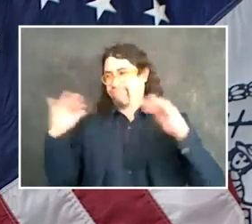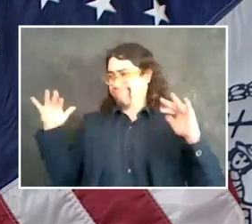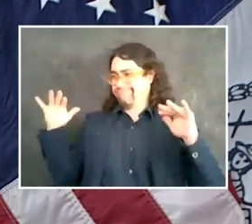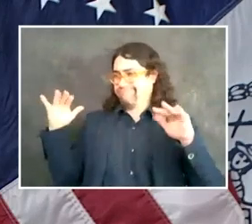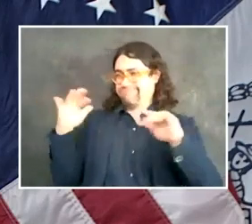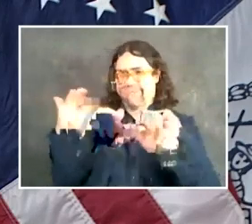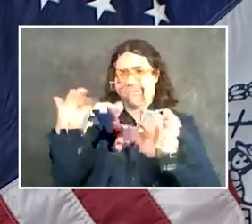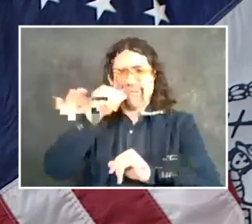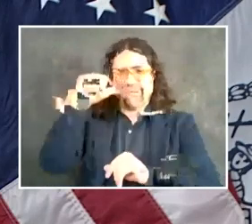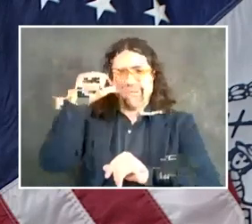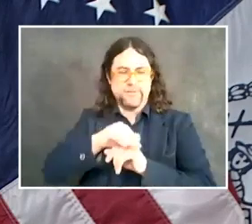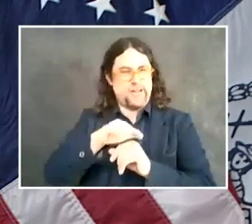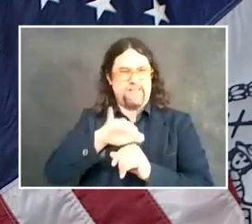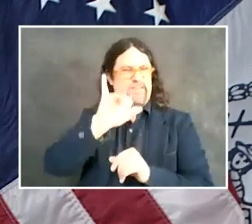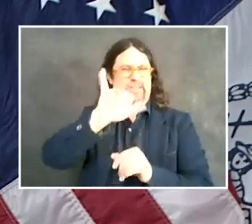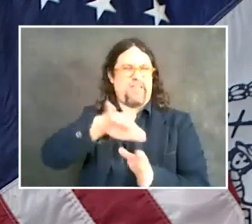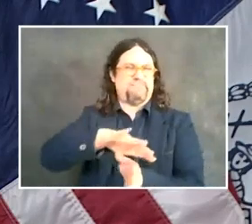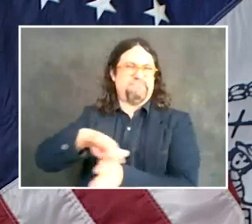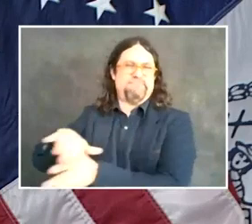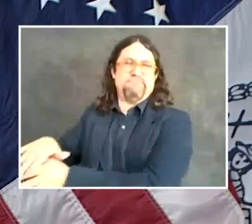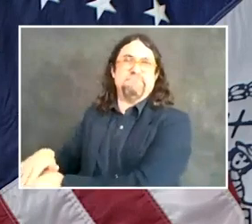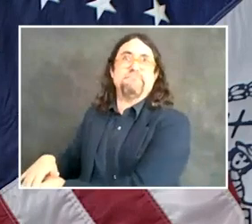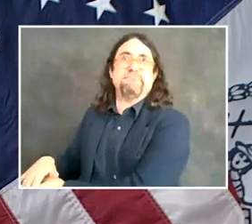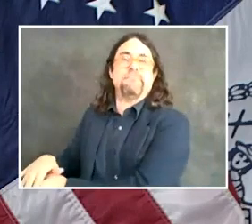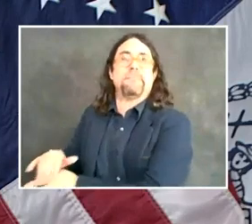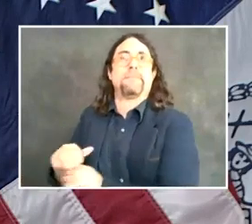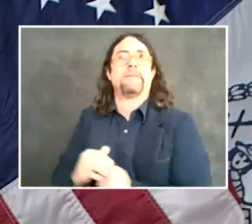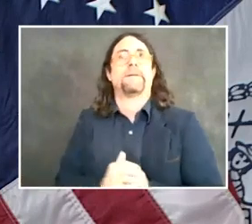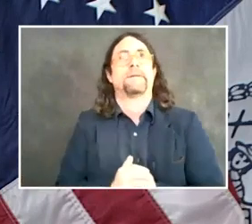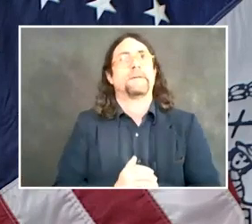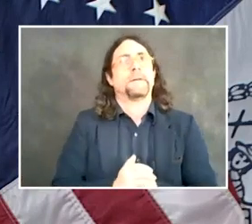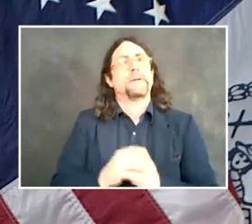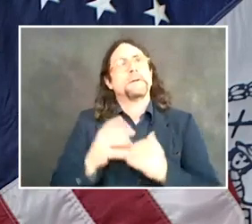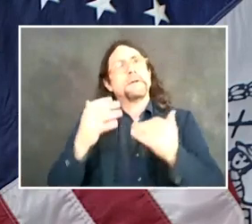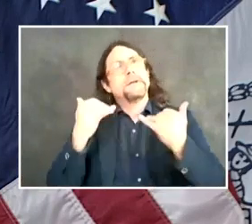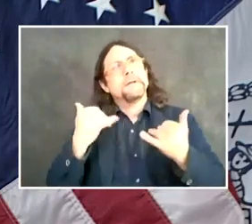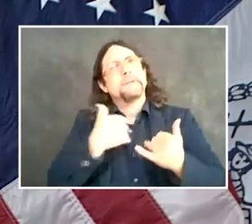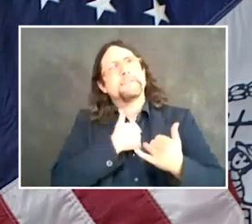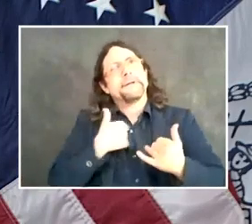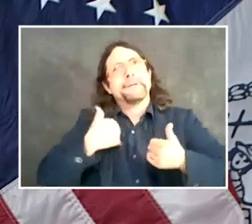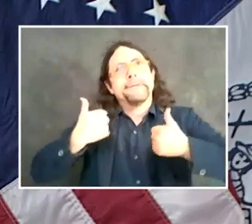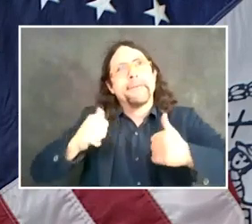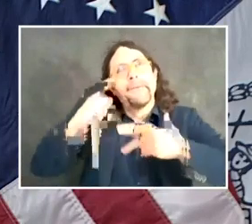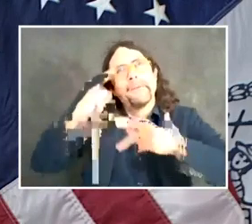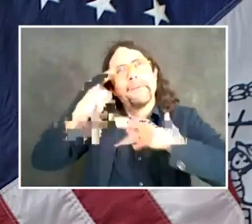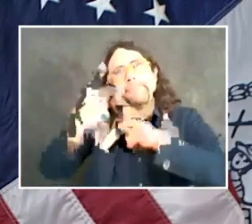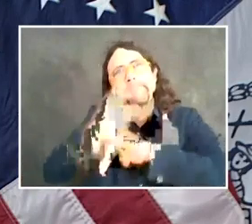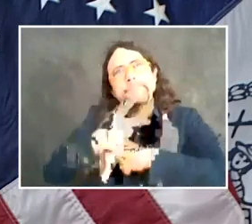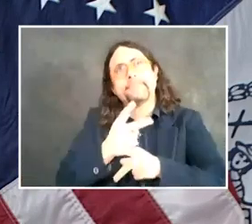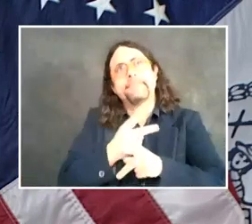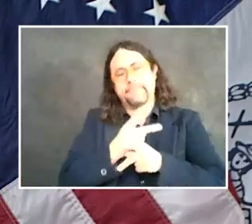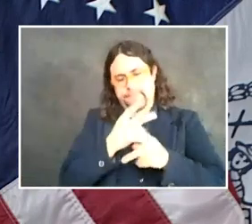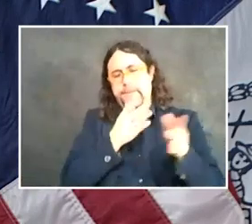WE TRY TO OVER TIME, WORK OUR WAY BACK TO NORMAL. I'D SAY THE FIRST RULE IS,